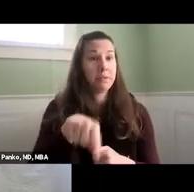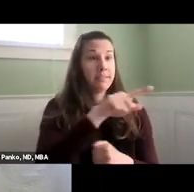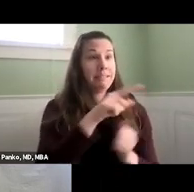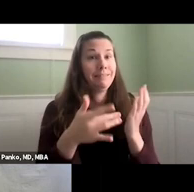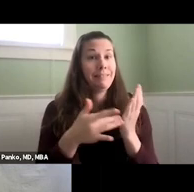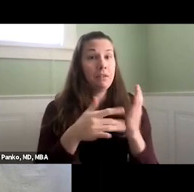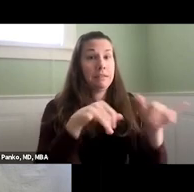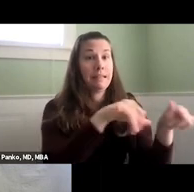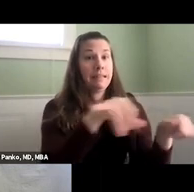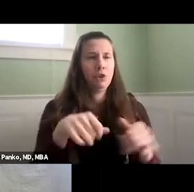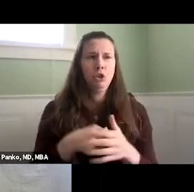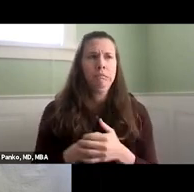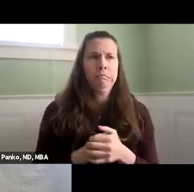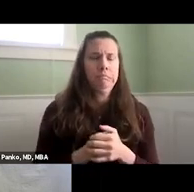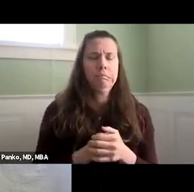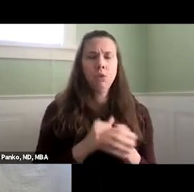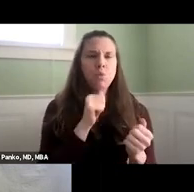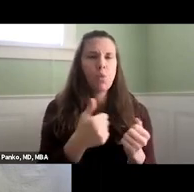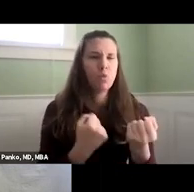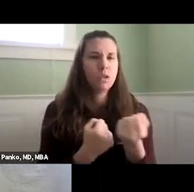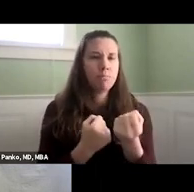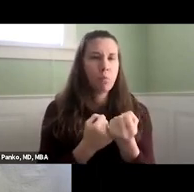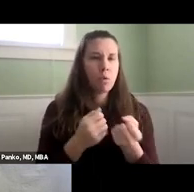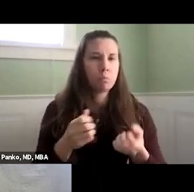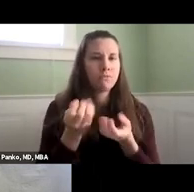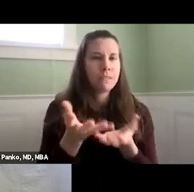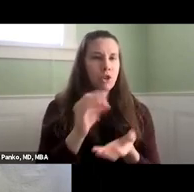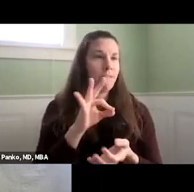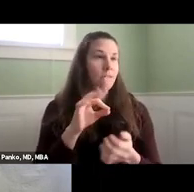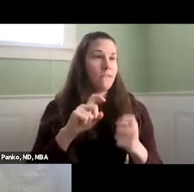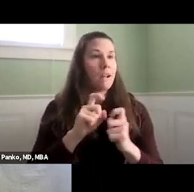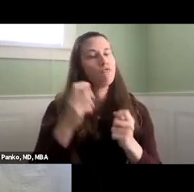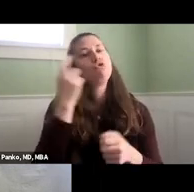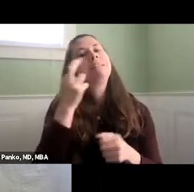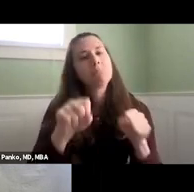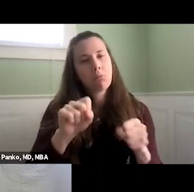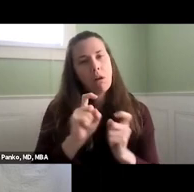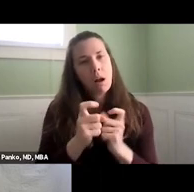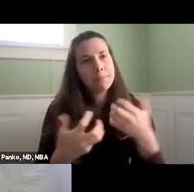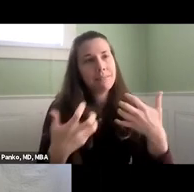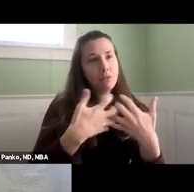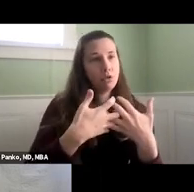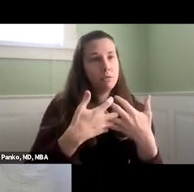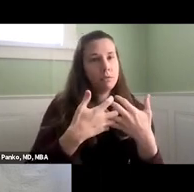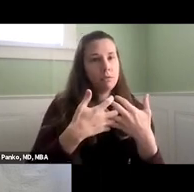school. Most of those technical standards did not support the provision of reasonable